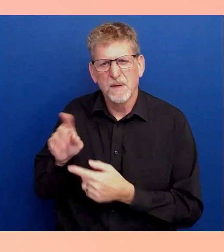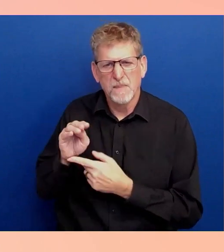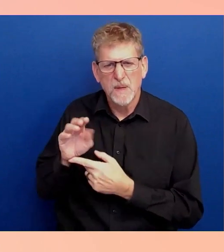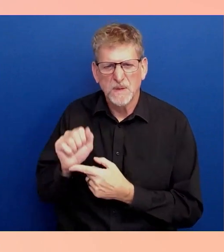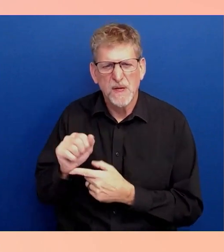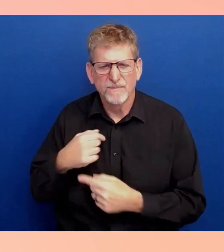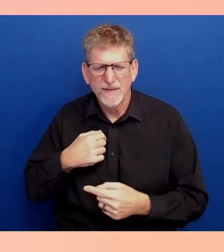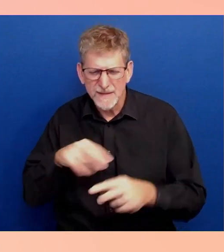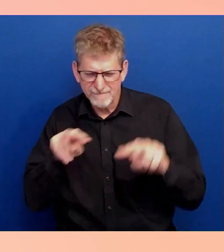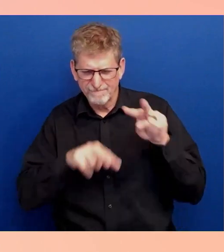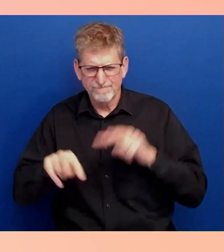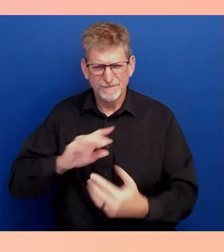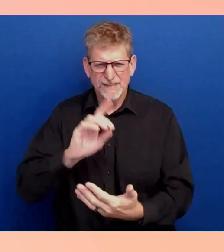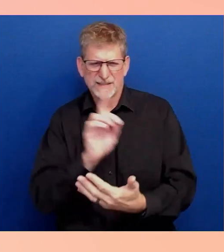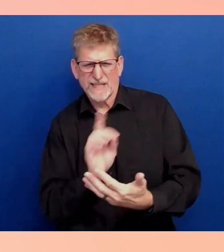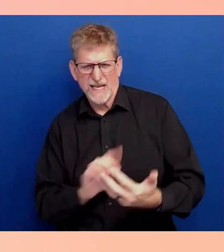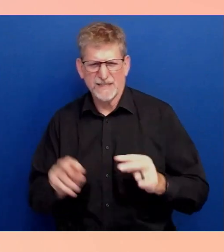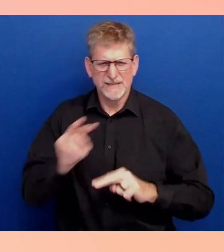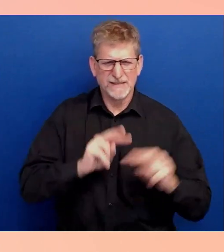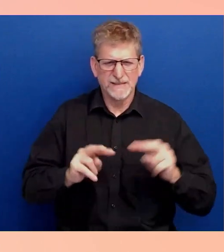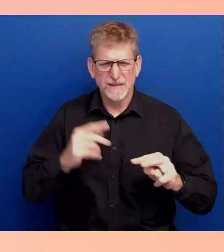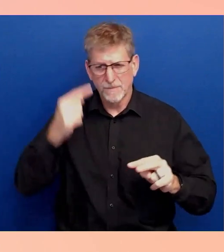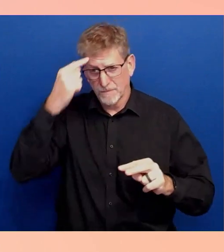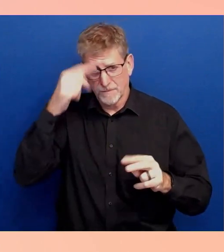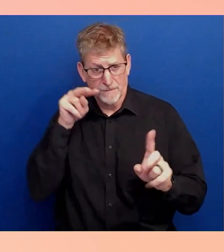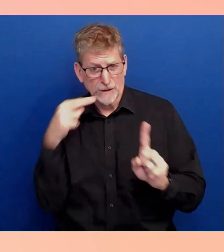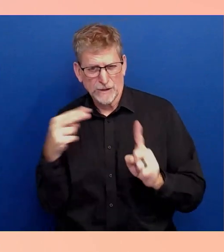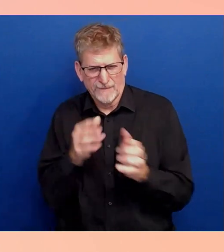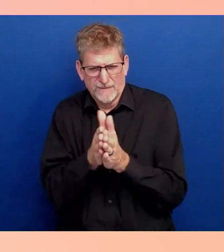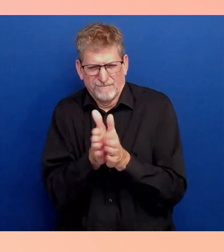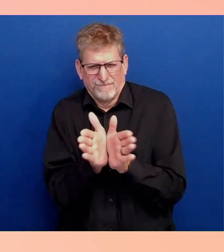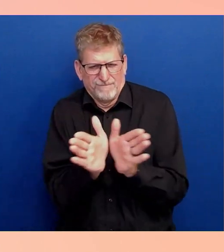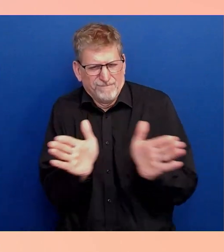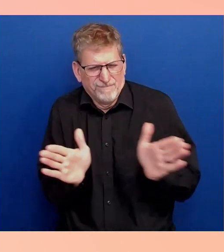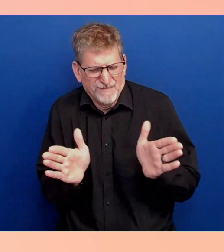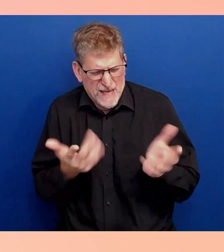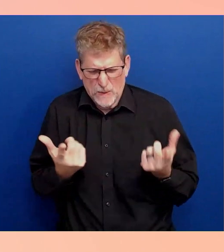inclusive and accessible in the industry. Our team has been in a unique position because of